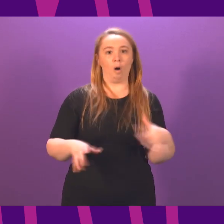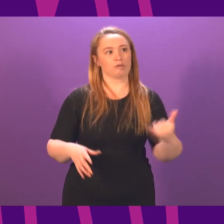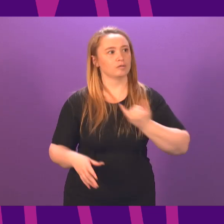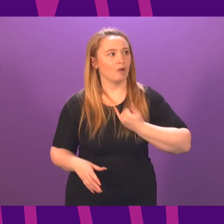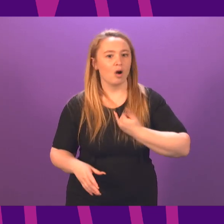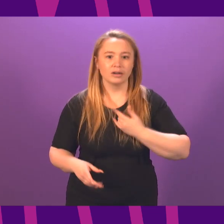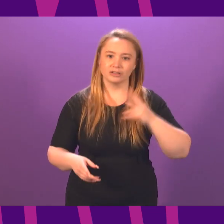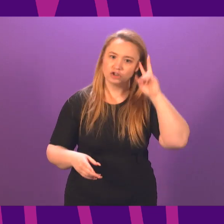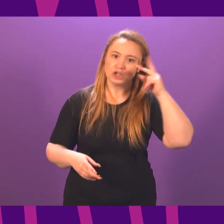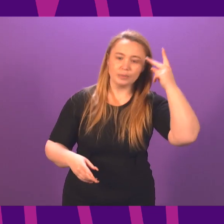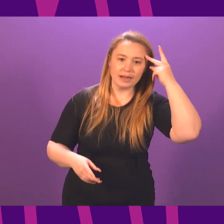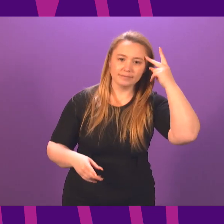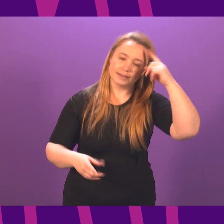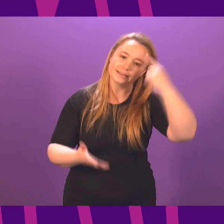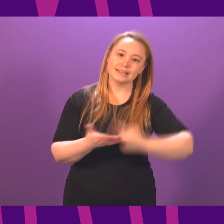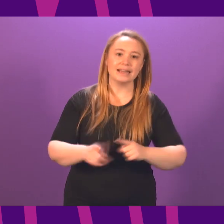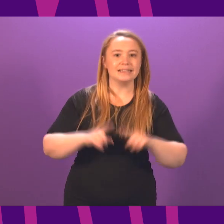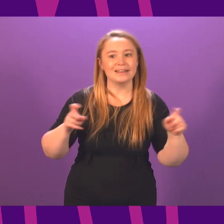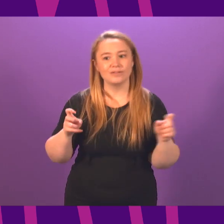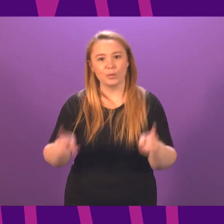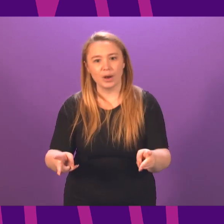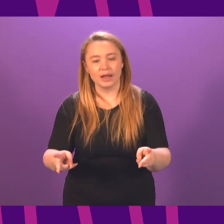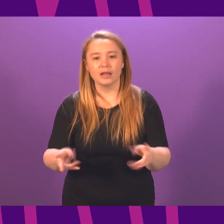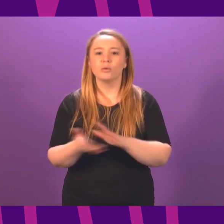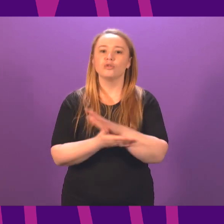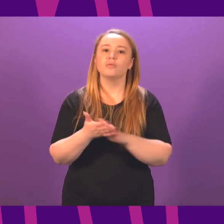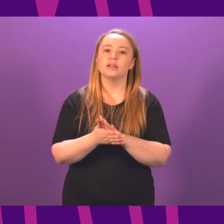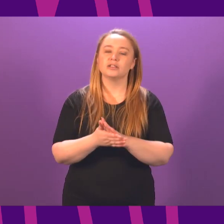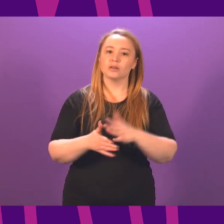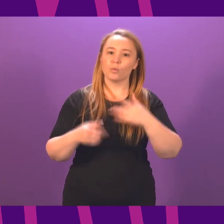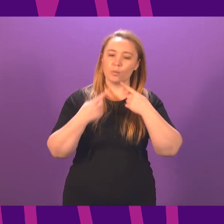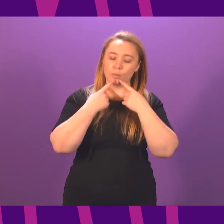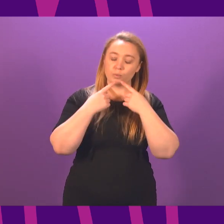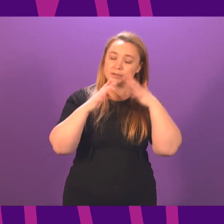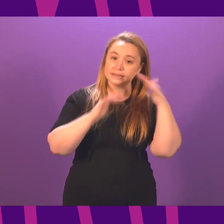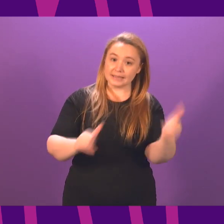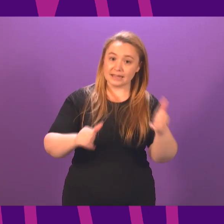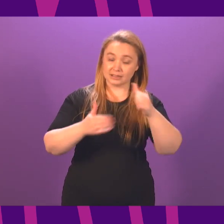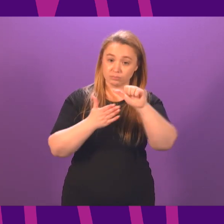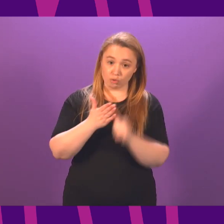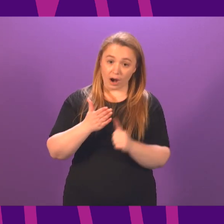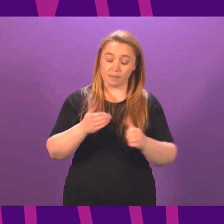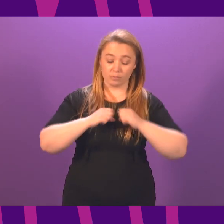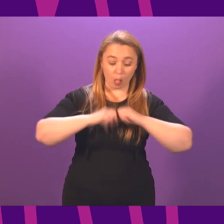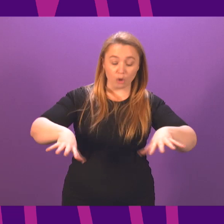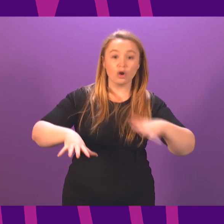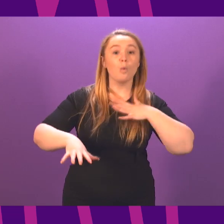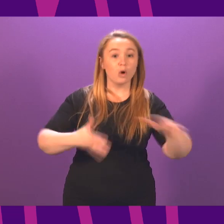We have decided to do it differently so that, when we launch testing programmes, we try to get them right and we make sure that they contribute overall